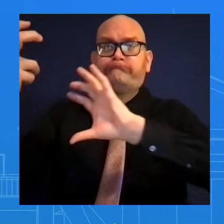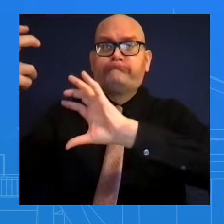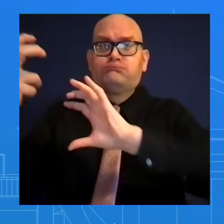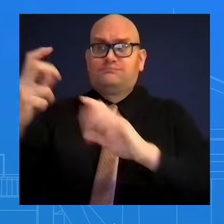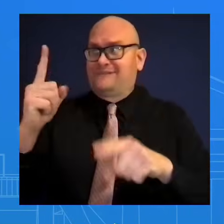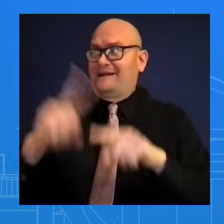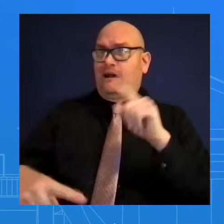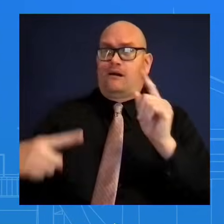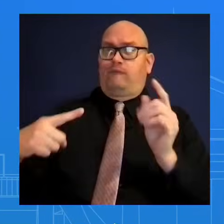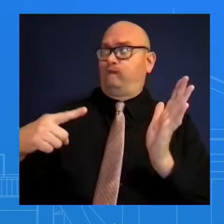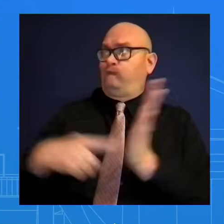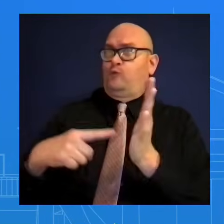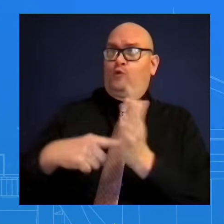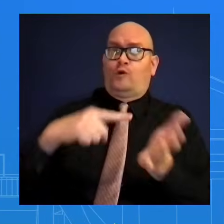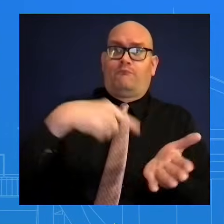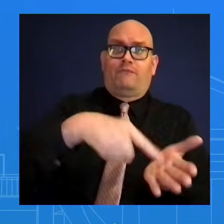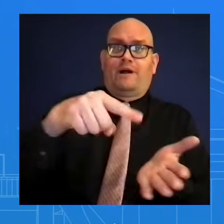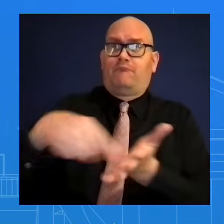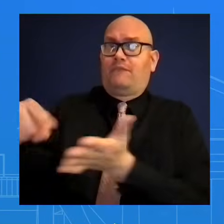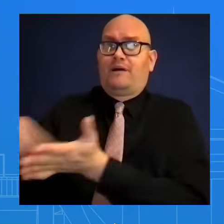We're steadfast and continue to having conversations.